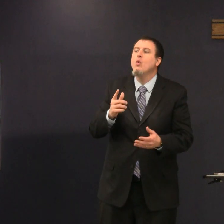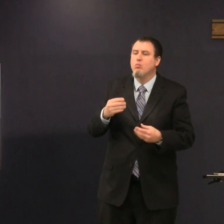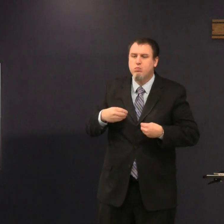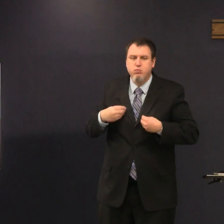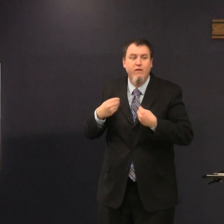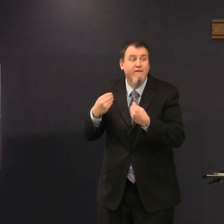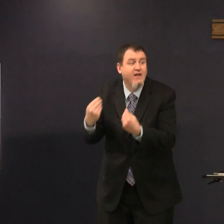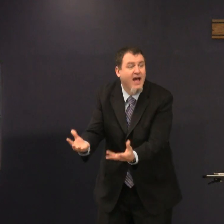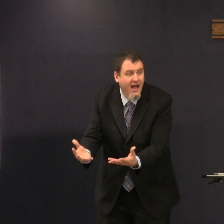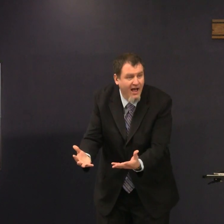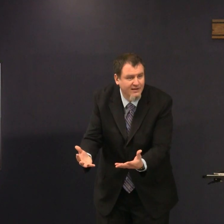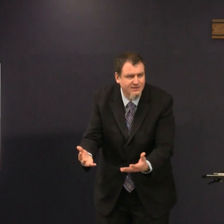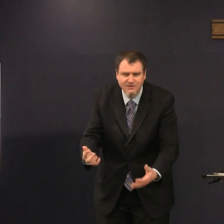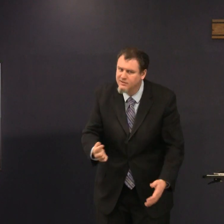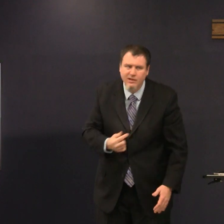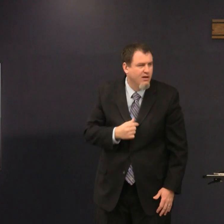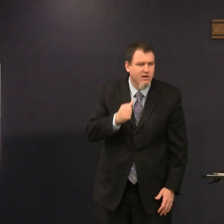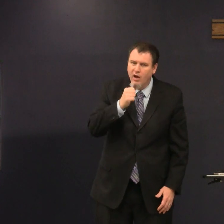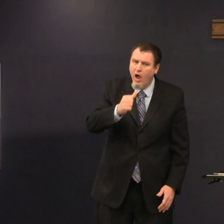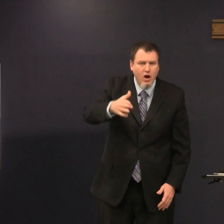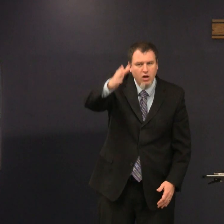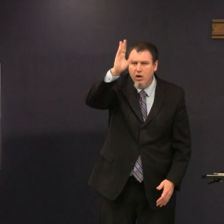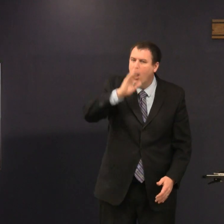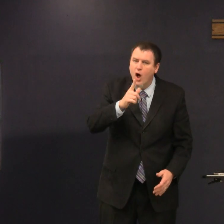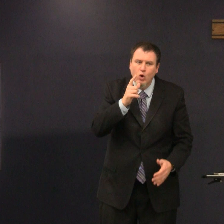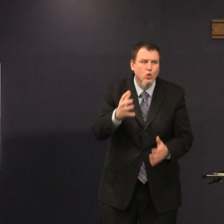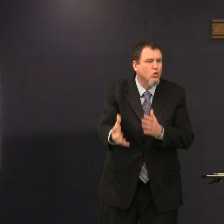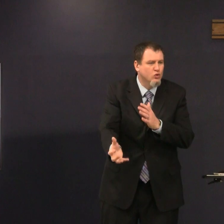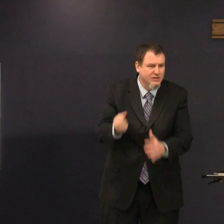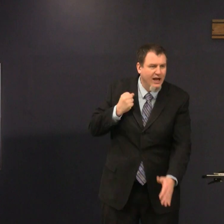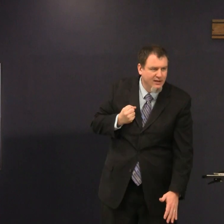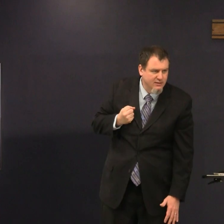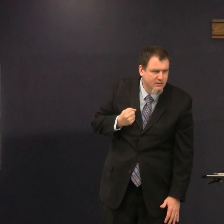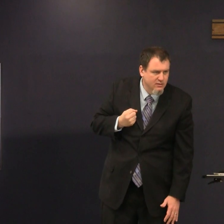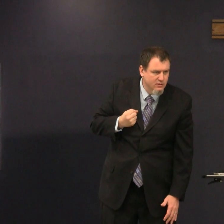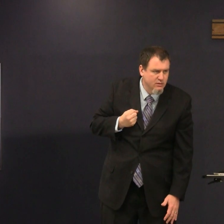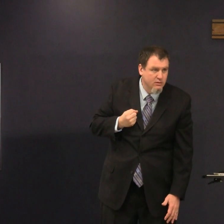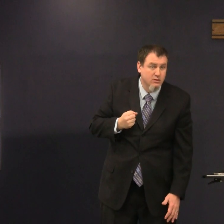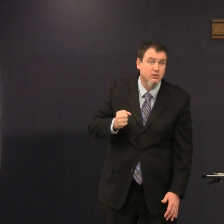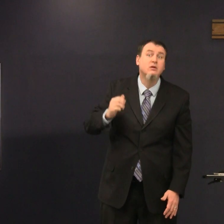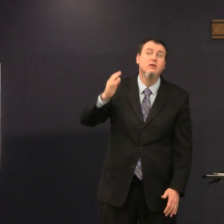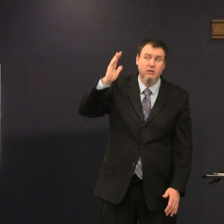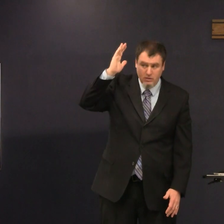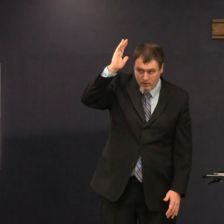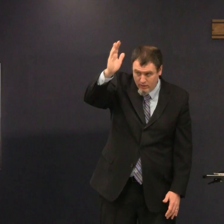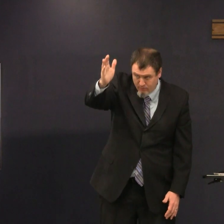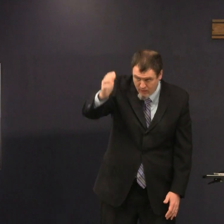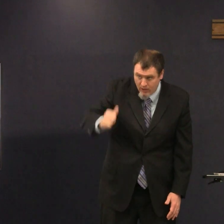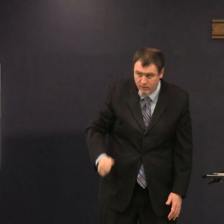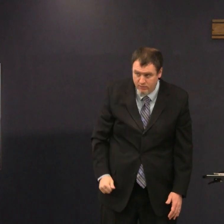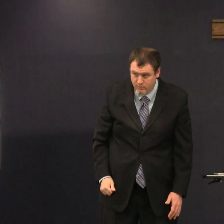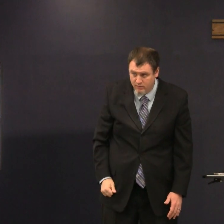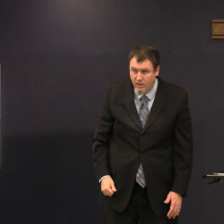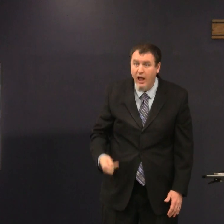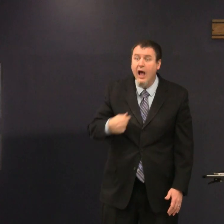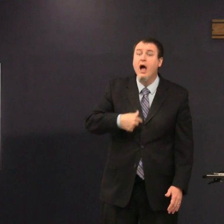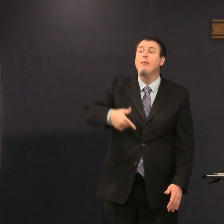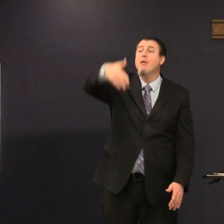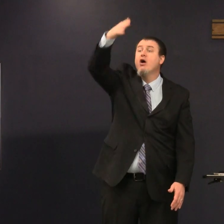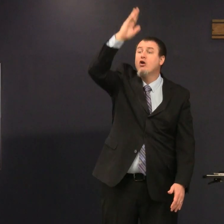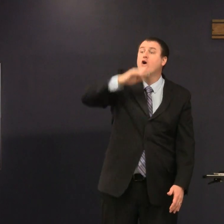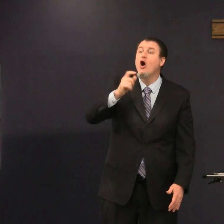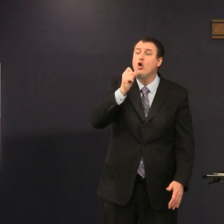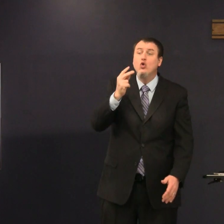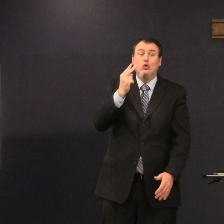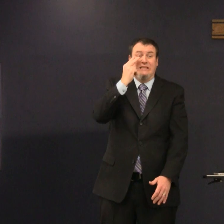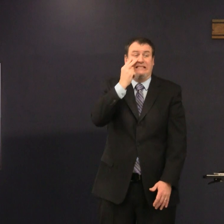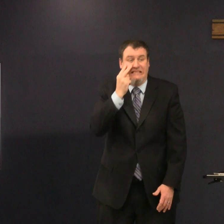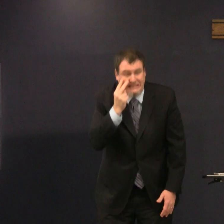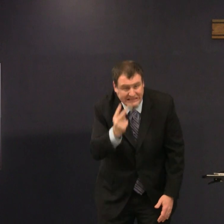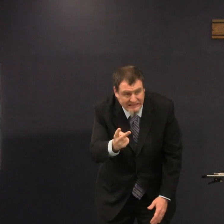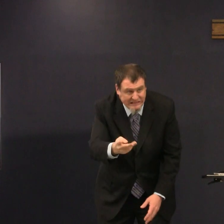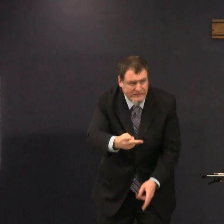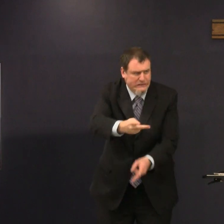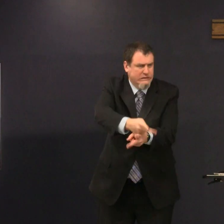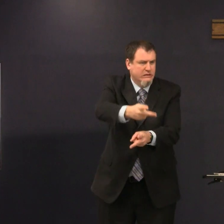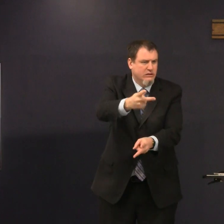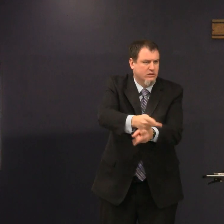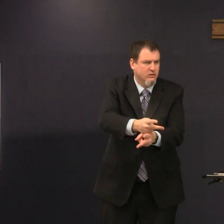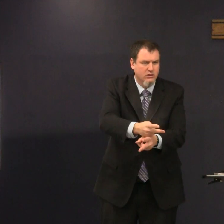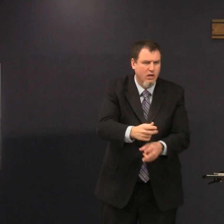I'm a God who provides I am not a god who takes away amen I am a God who sees